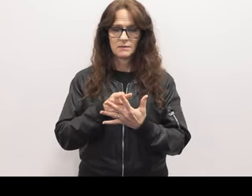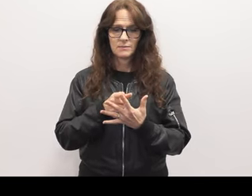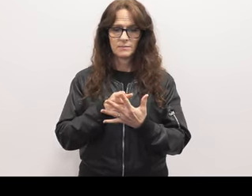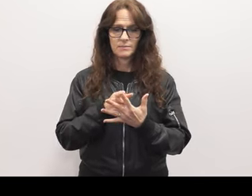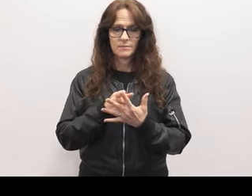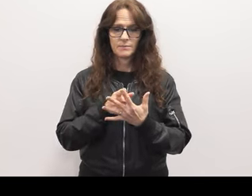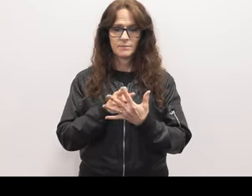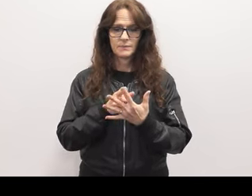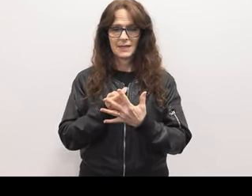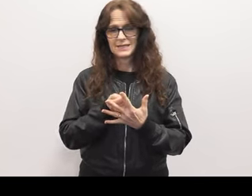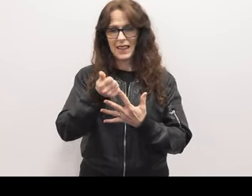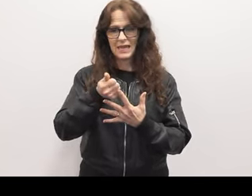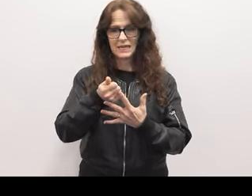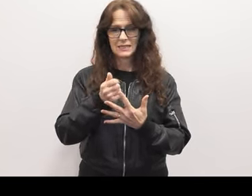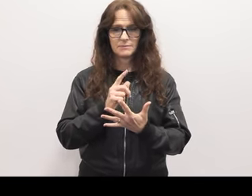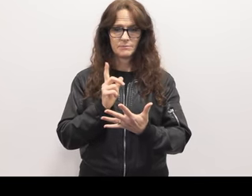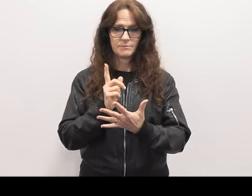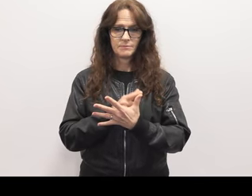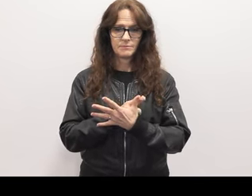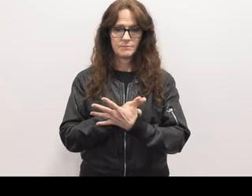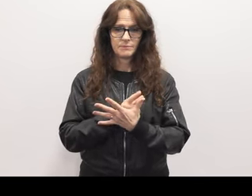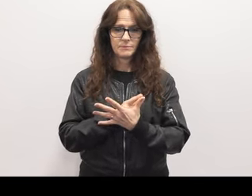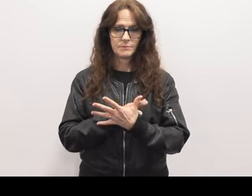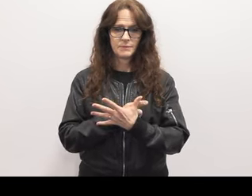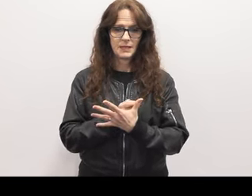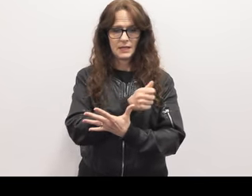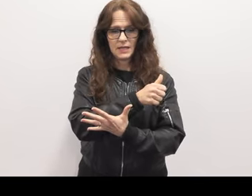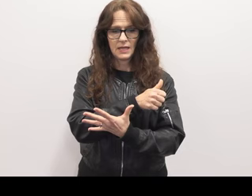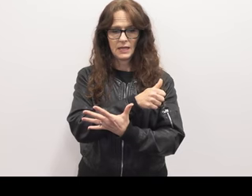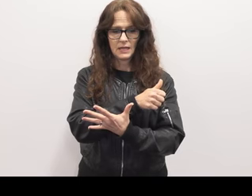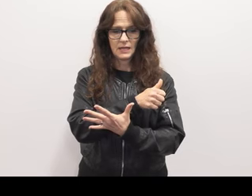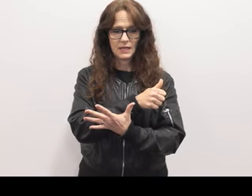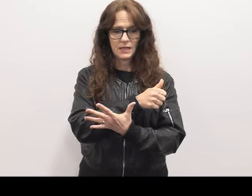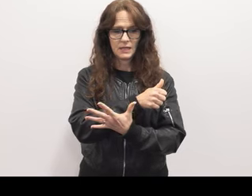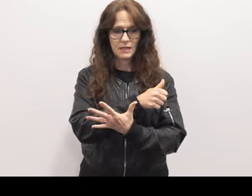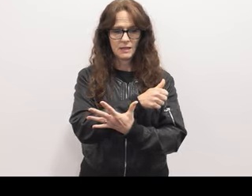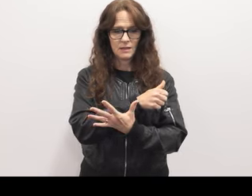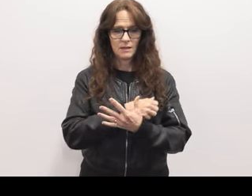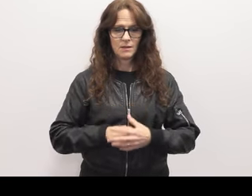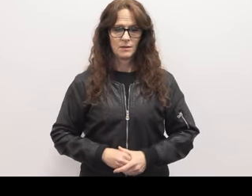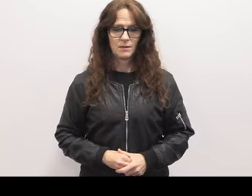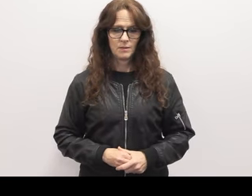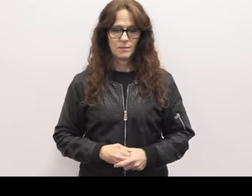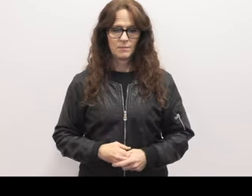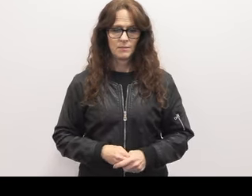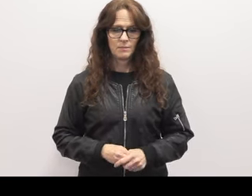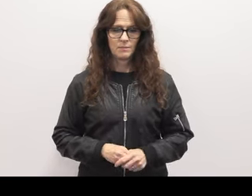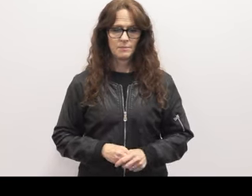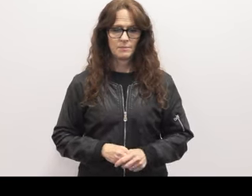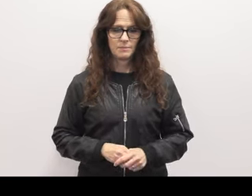[AJ Crabill] Okay. [Juan Benitez] Delete. [AJ Crabill] Okay. [Erik Miller] Delete. [AJ Crabill] All right, go three. Erik, you're back up.